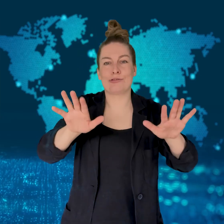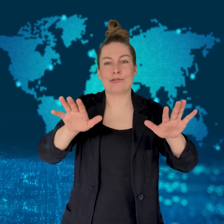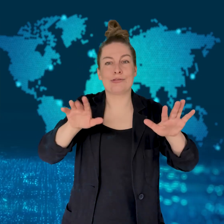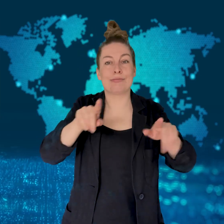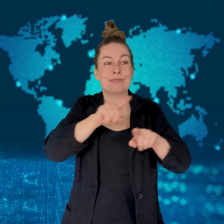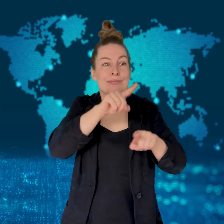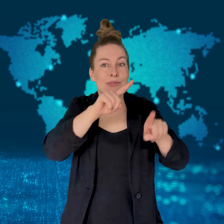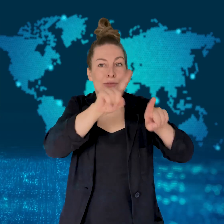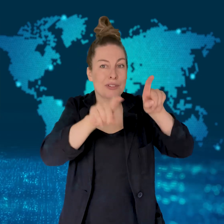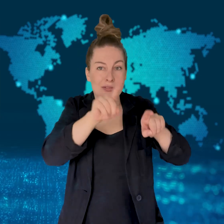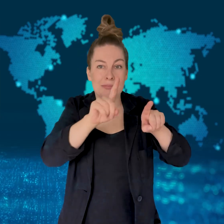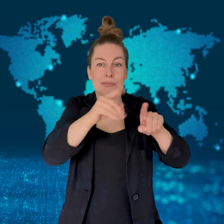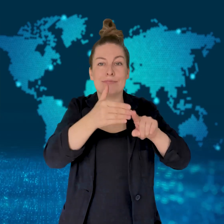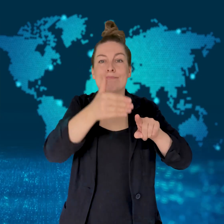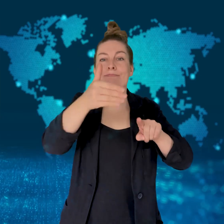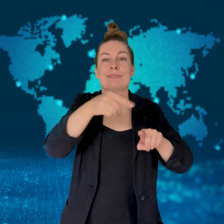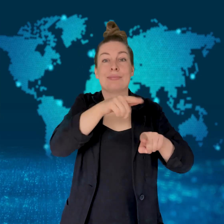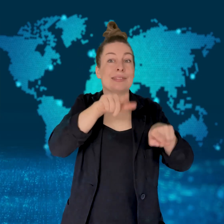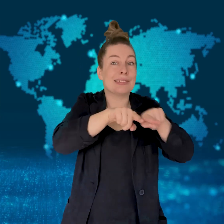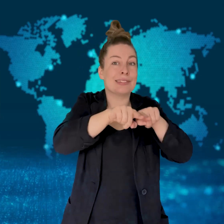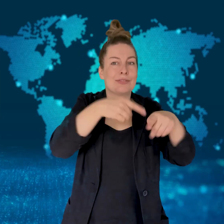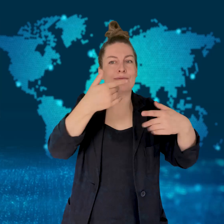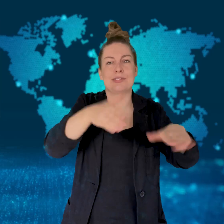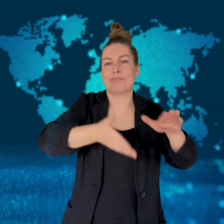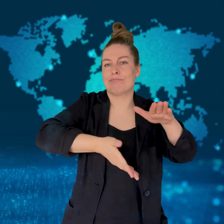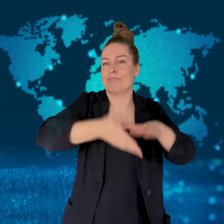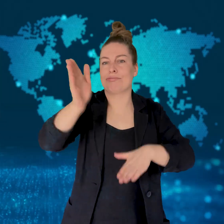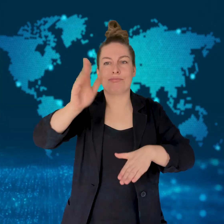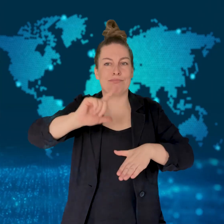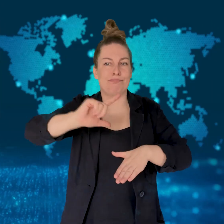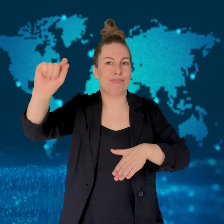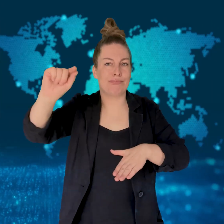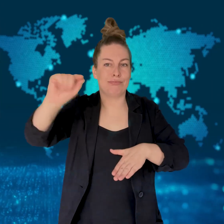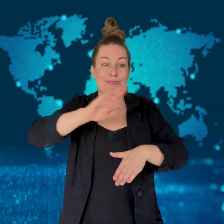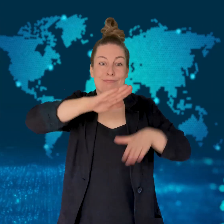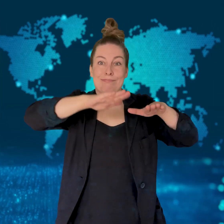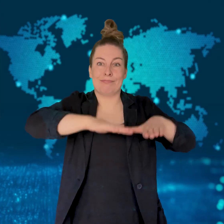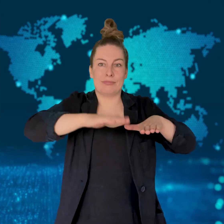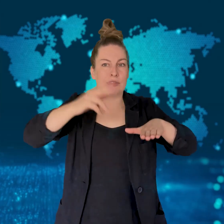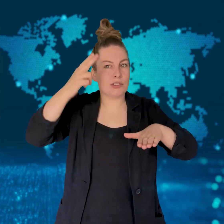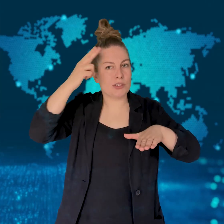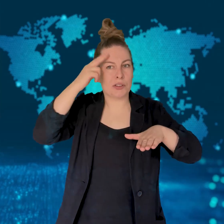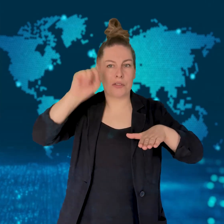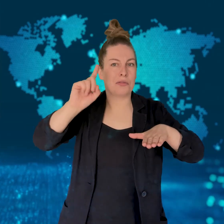Her sister faced similar charges but left Saudi Arabia